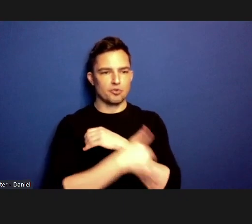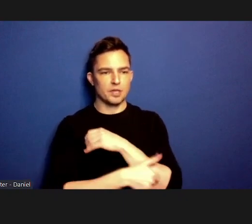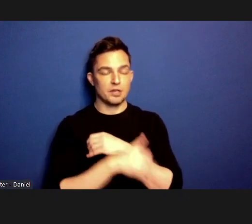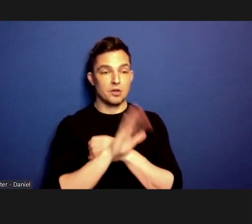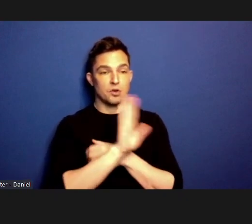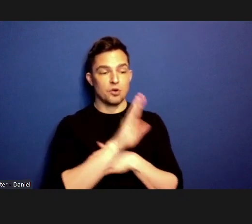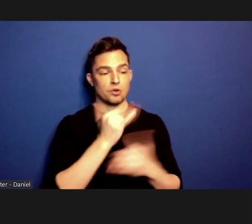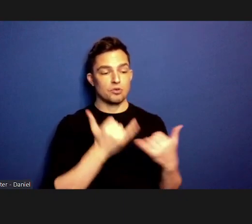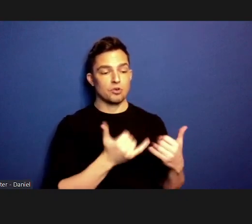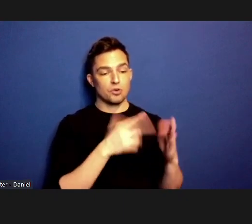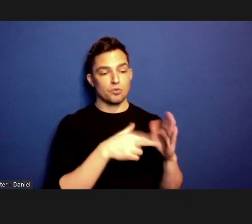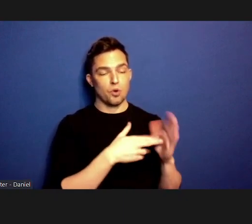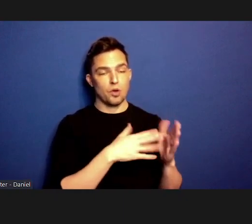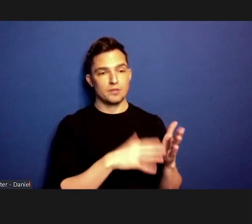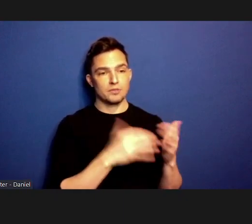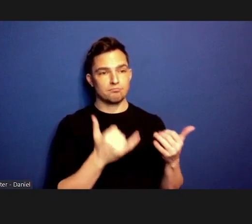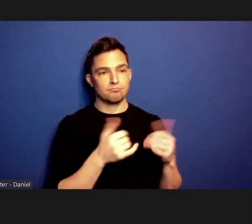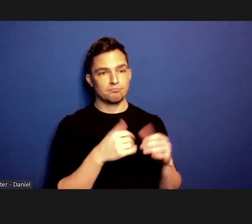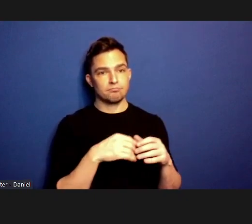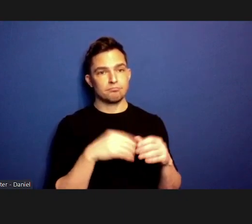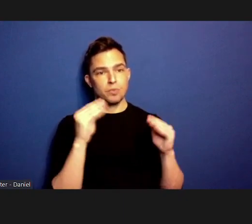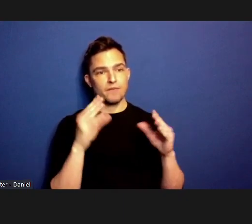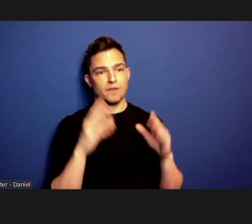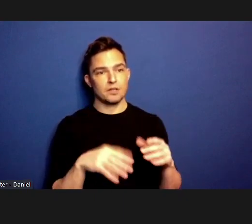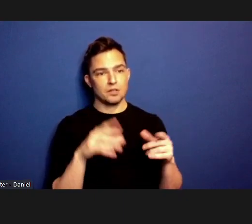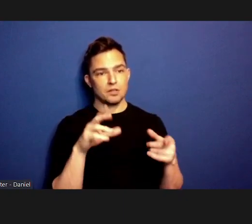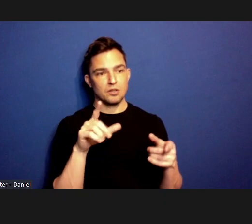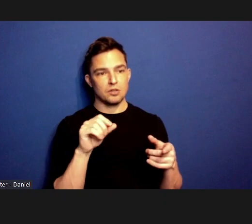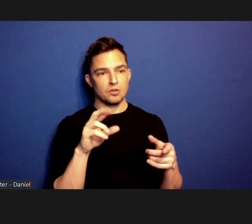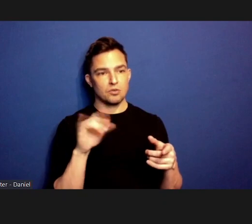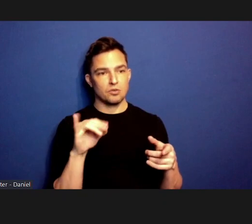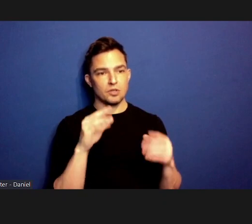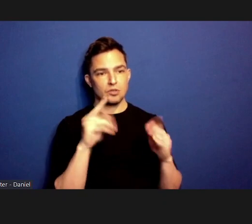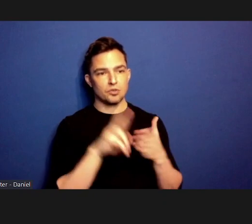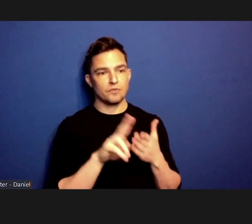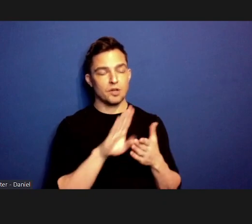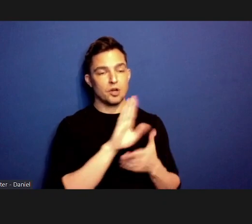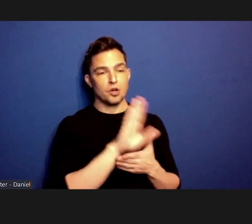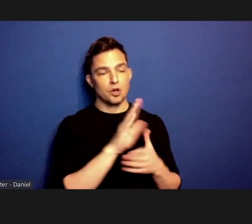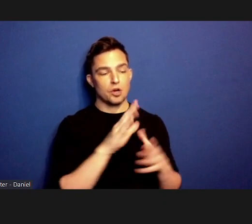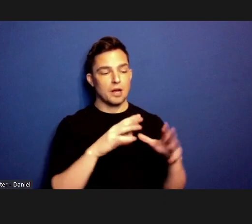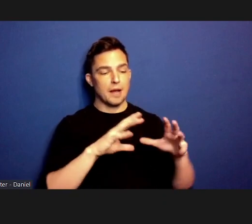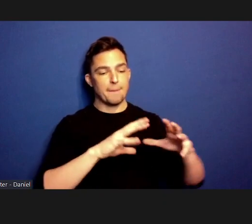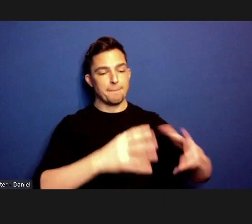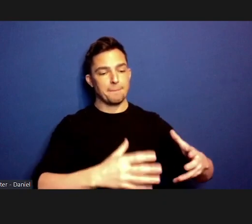Associate Professor at Wilfrid Laurier University. Her body of work aims to utilize research